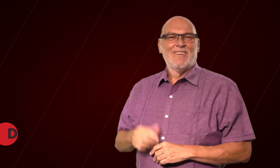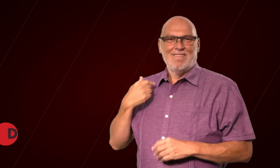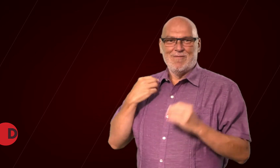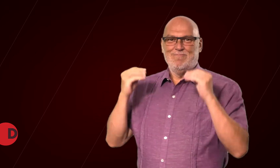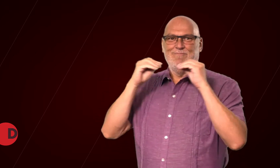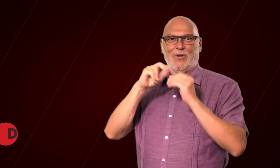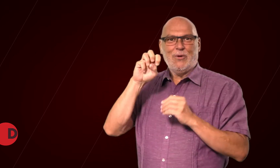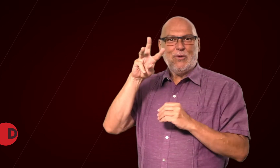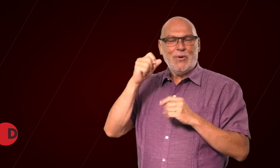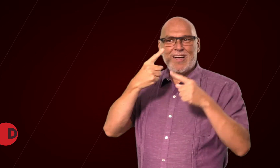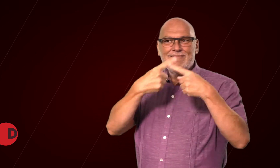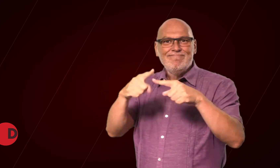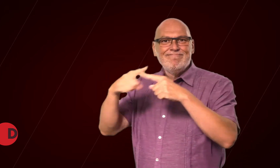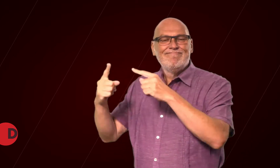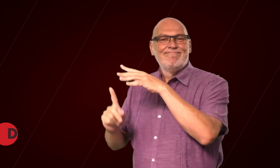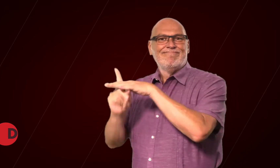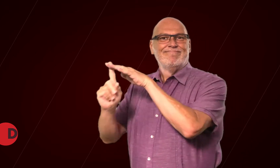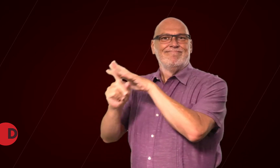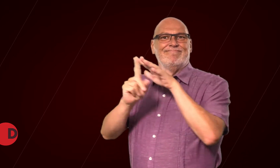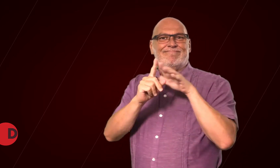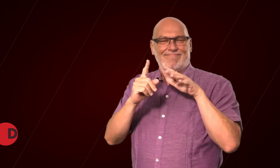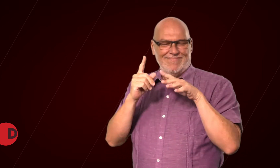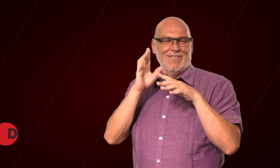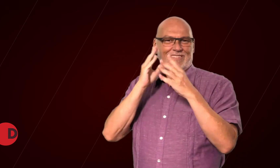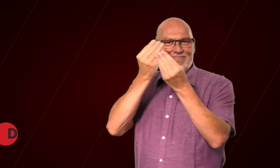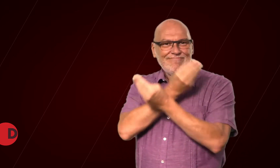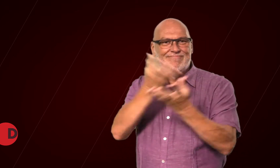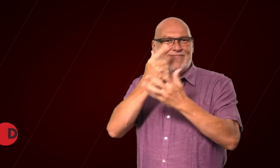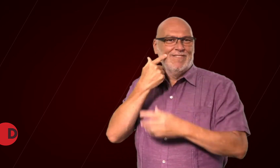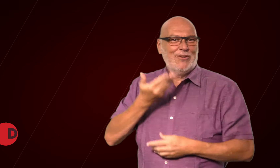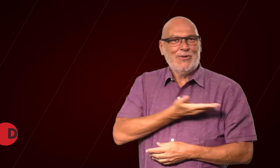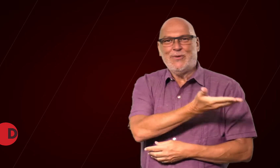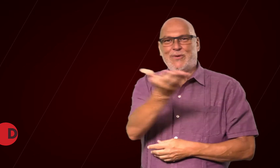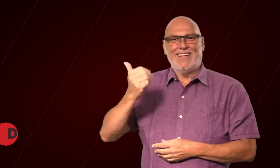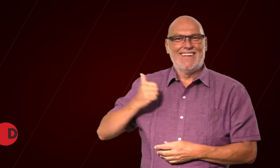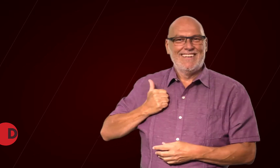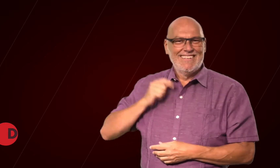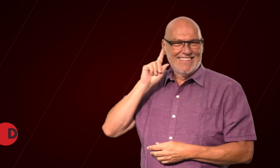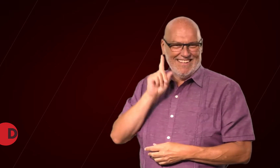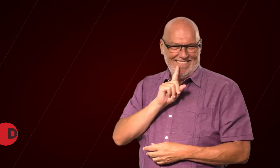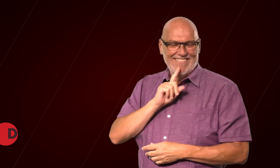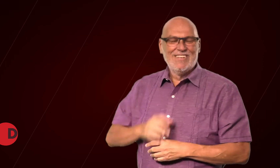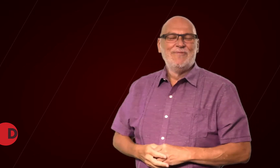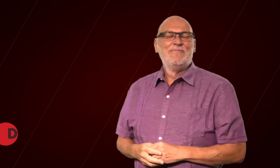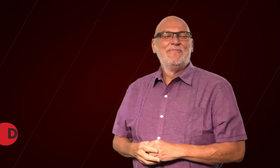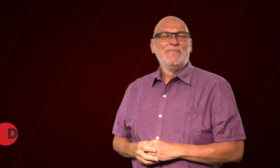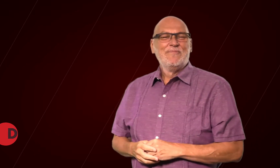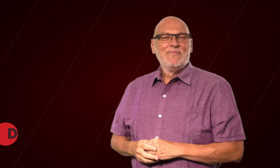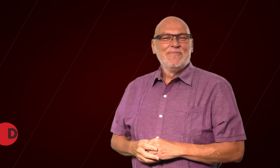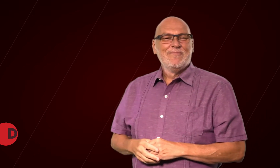Bringing alerts & news reports at intervals for all Deaf Canadians.